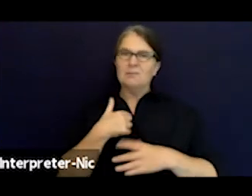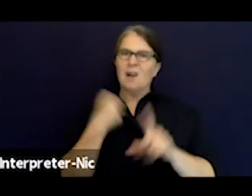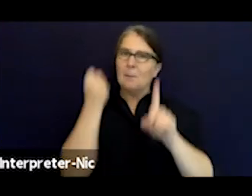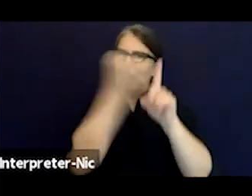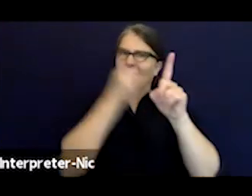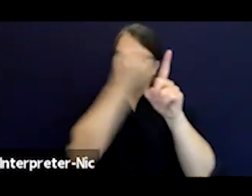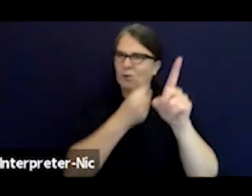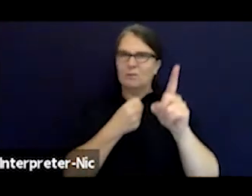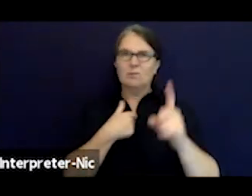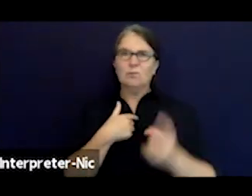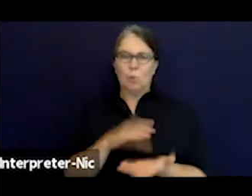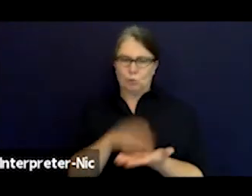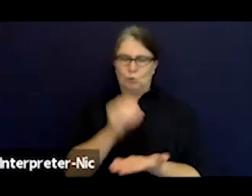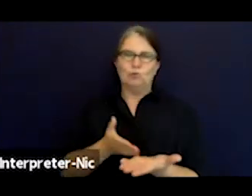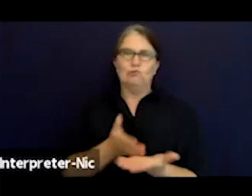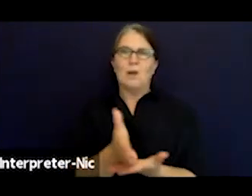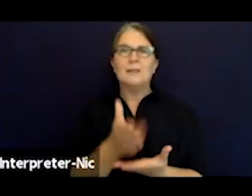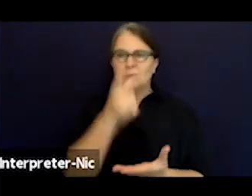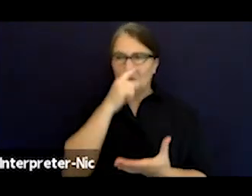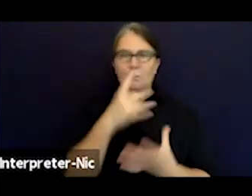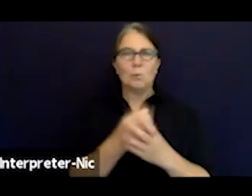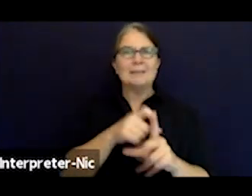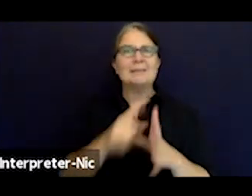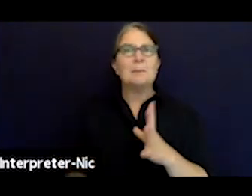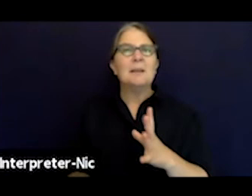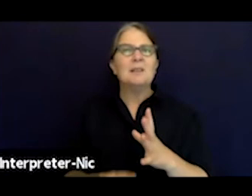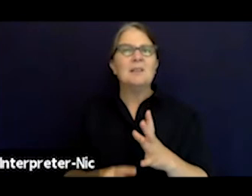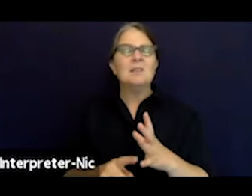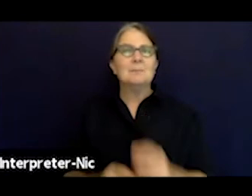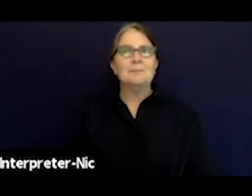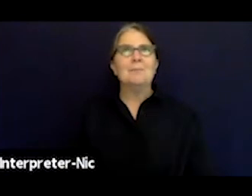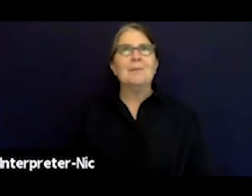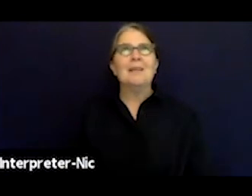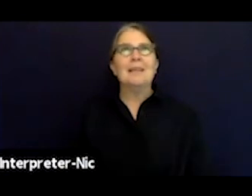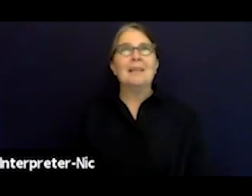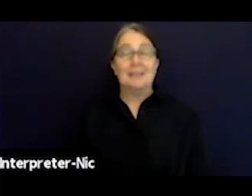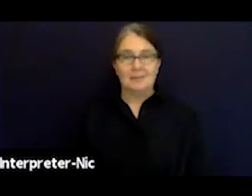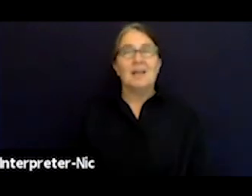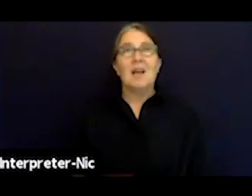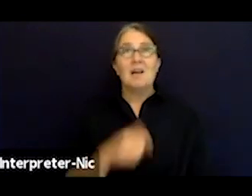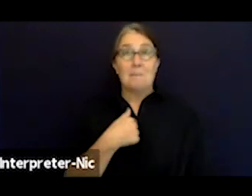with disability barriers in their lives. And I have stopped talking